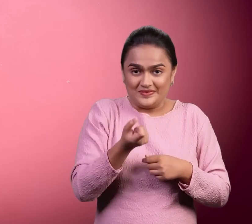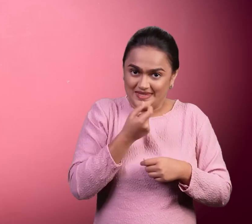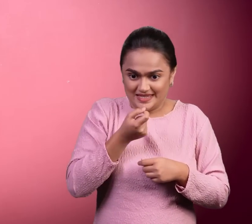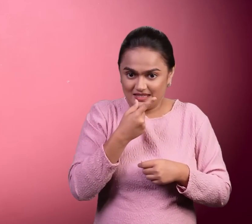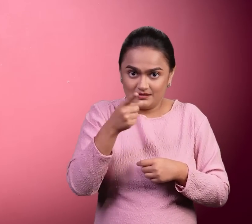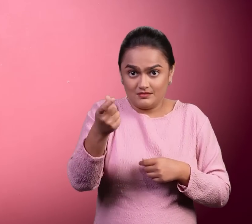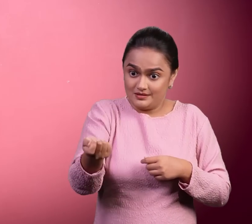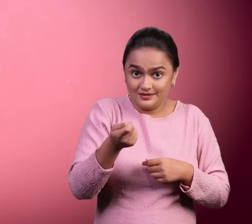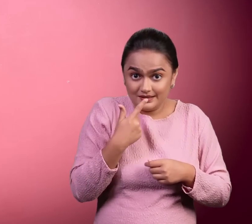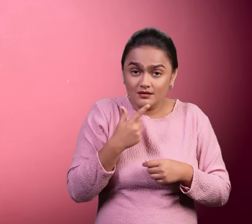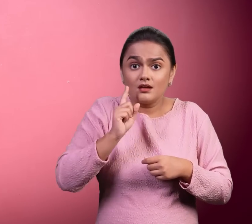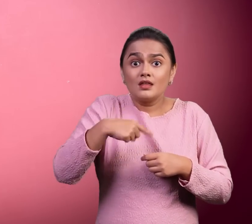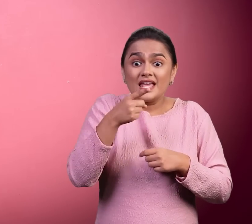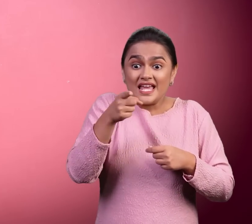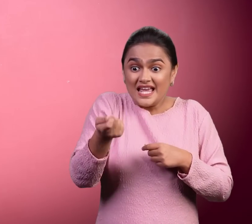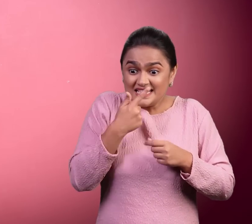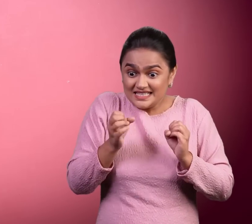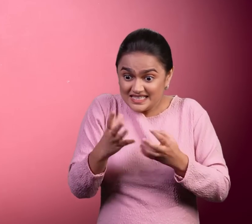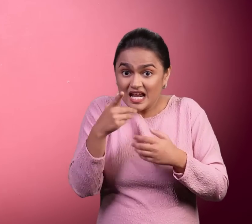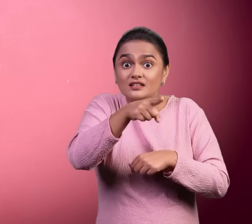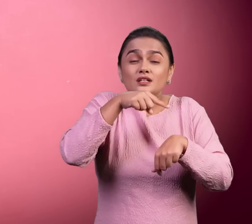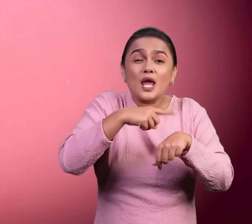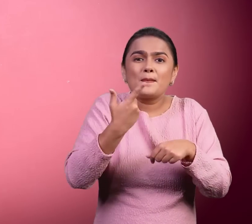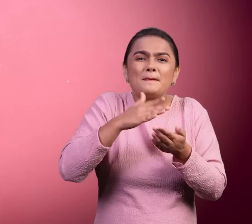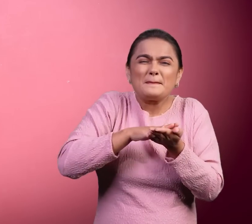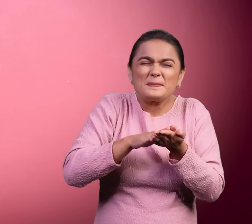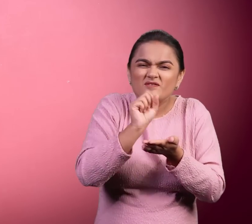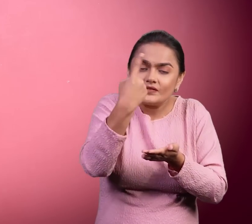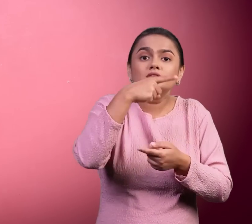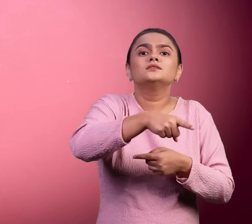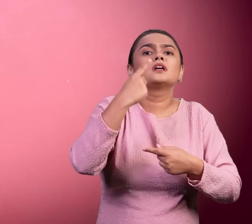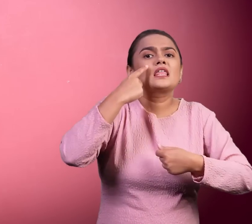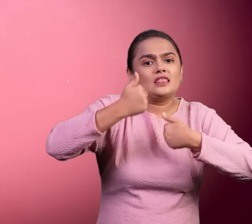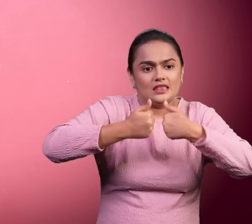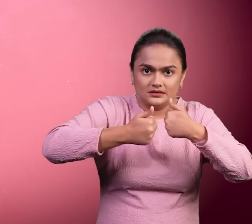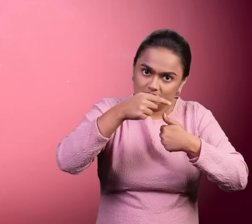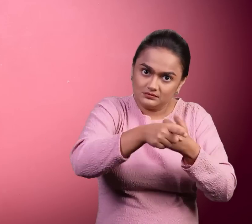Before starting the medication, you will undergo baseline testing